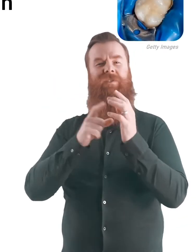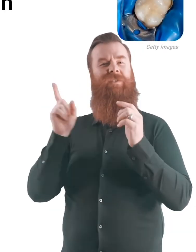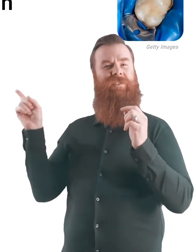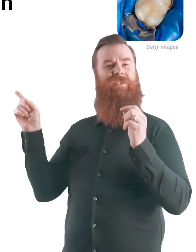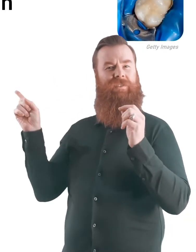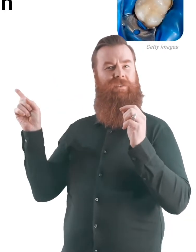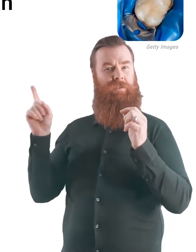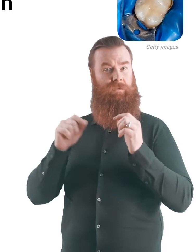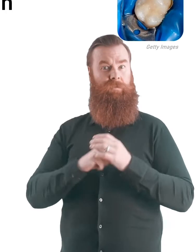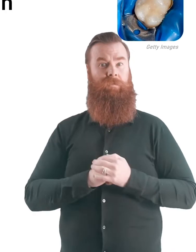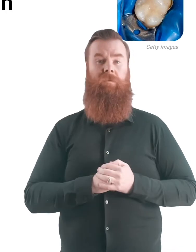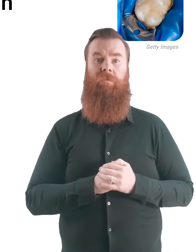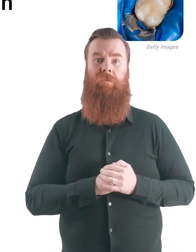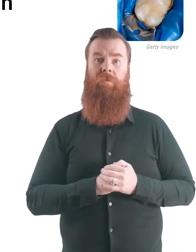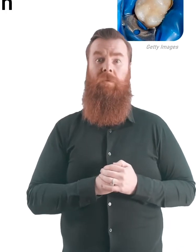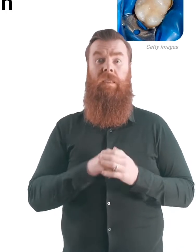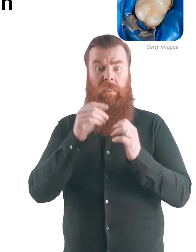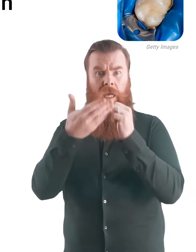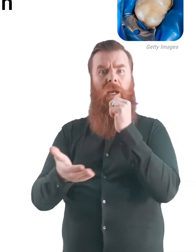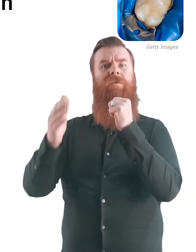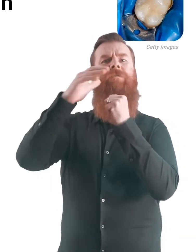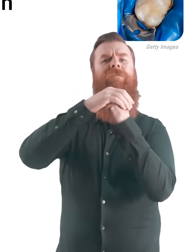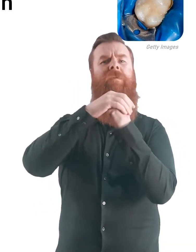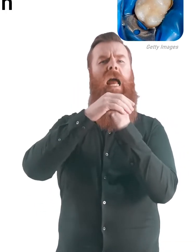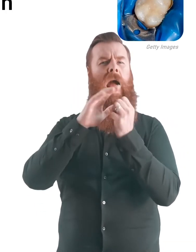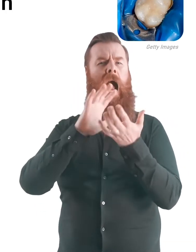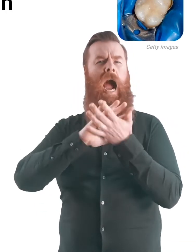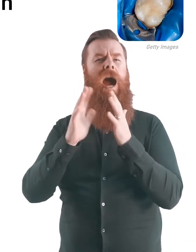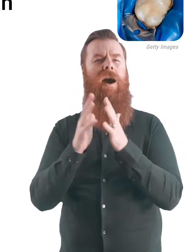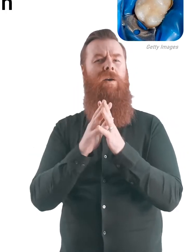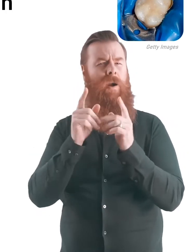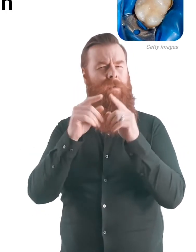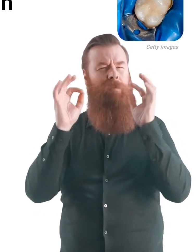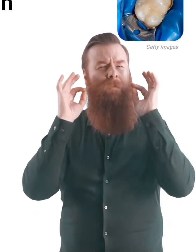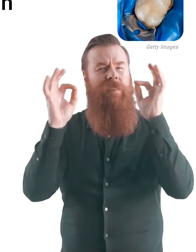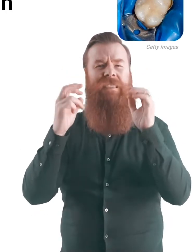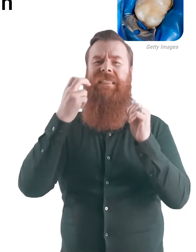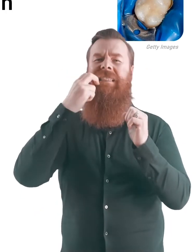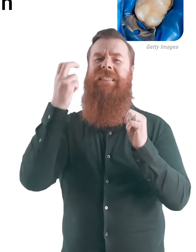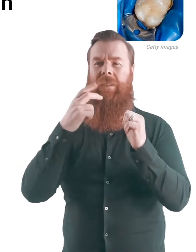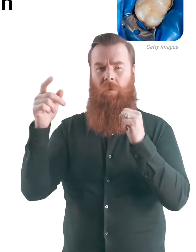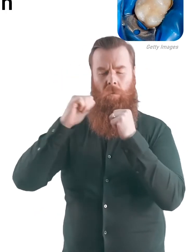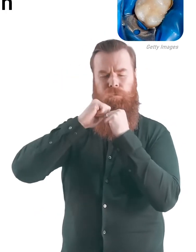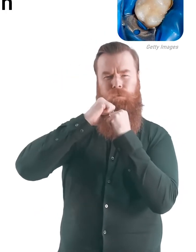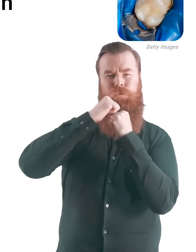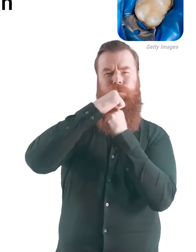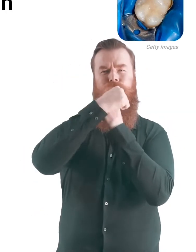Composite resin is glued to the tooth using a special type of dental adhesive.